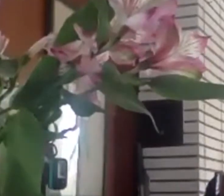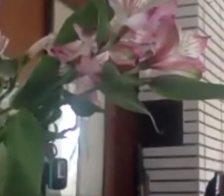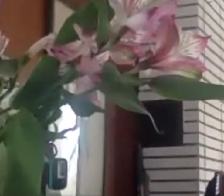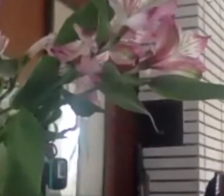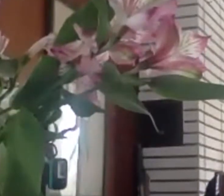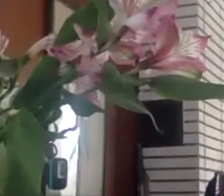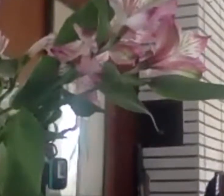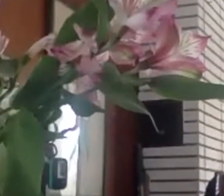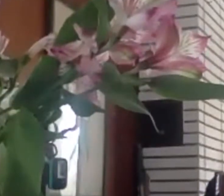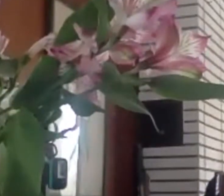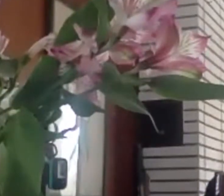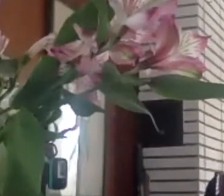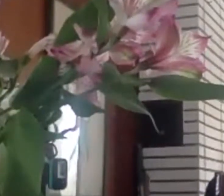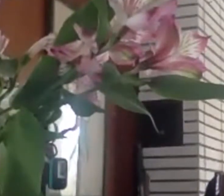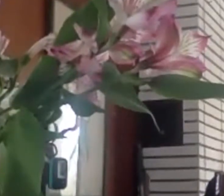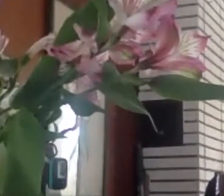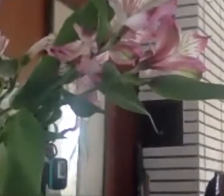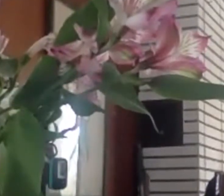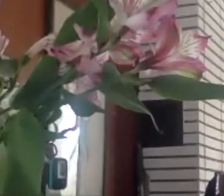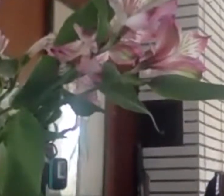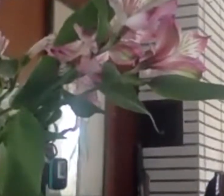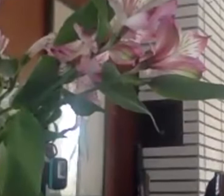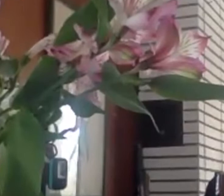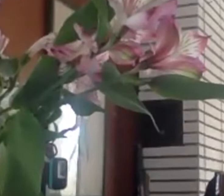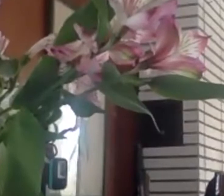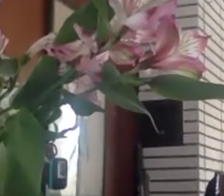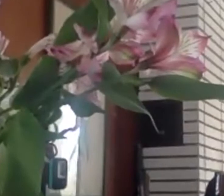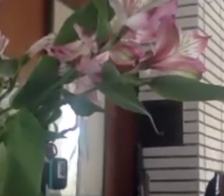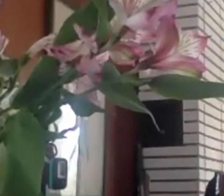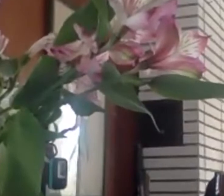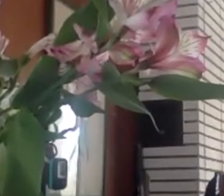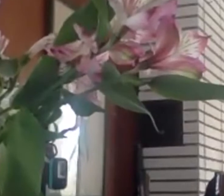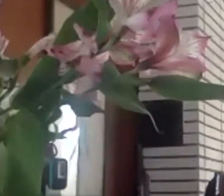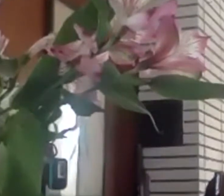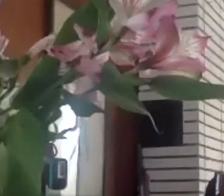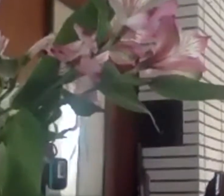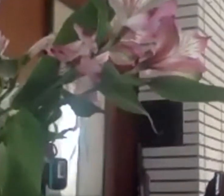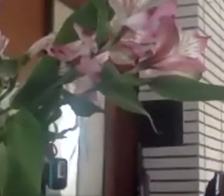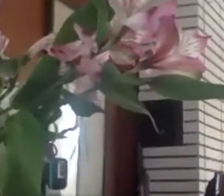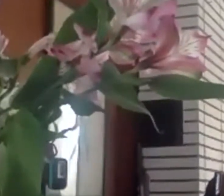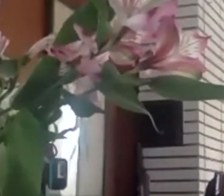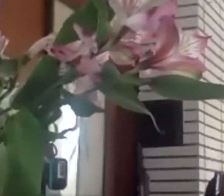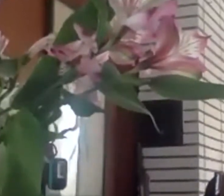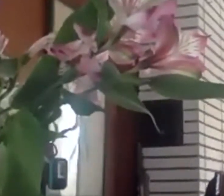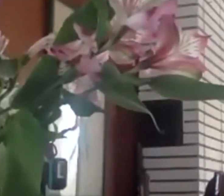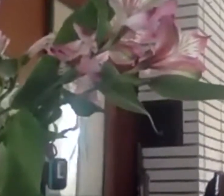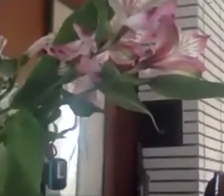and he did and they taught me how to code and i was hooked on that but i really suck at detail so